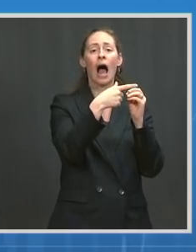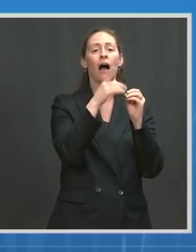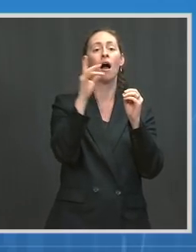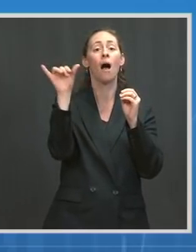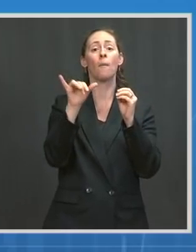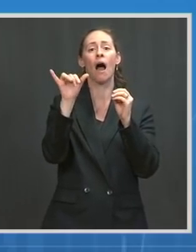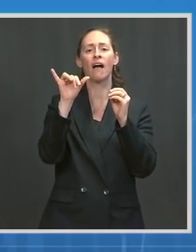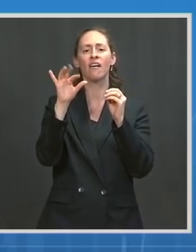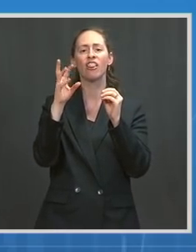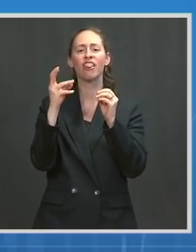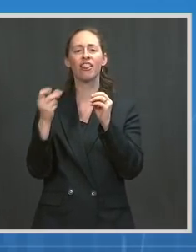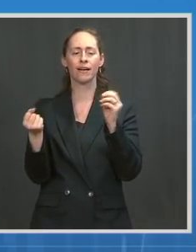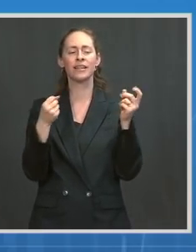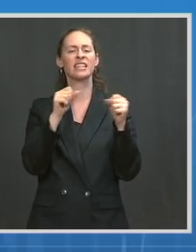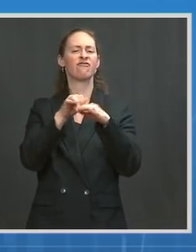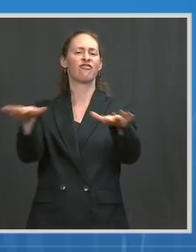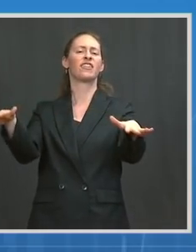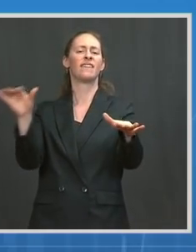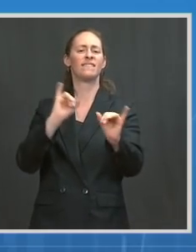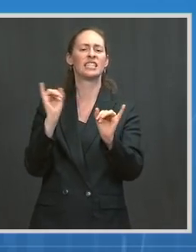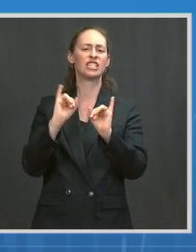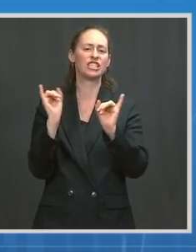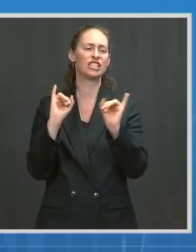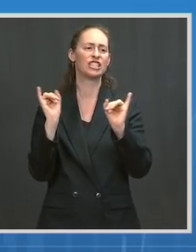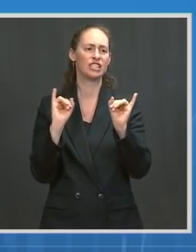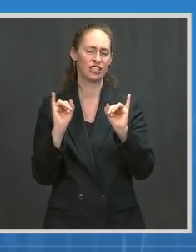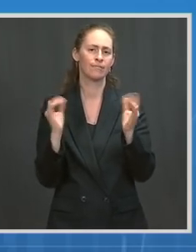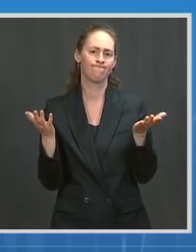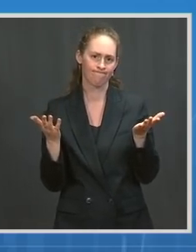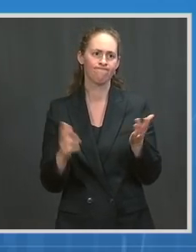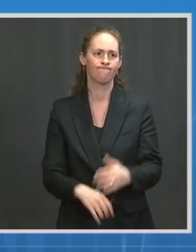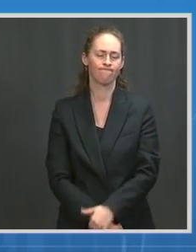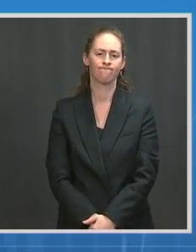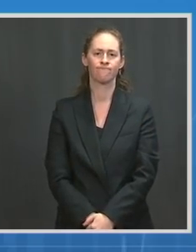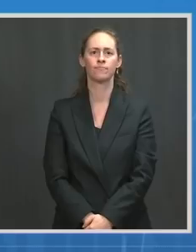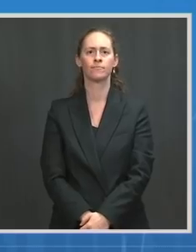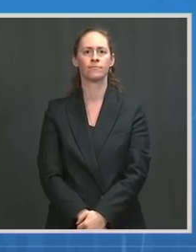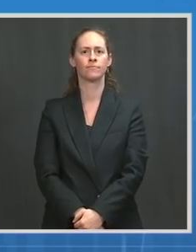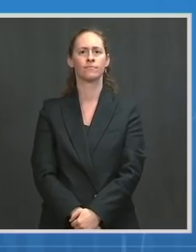what they did is that they designed a nanoparticle vaccine